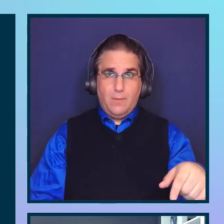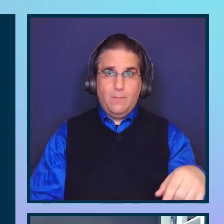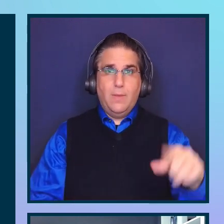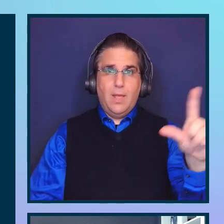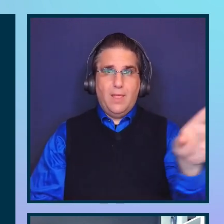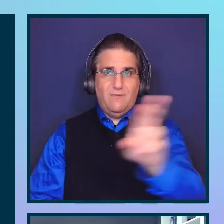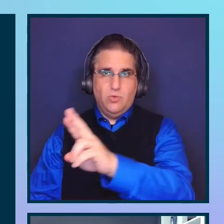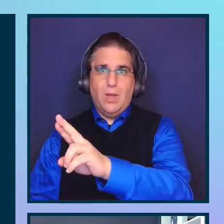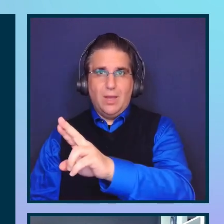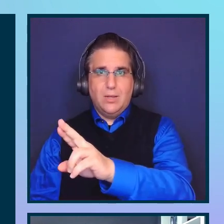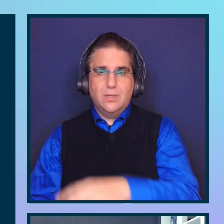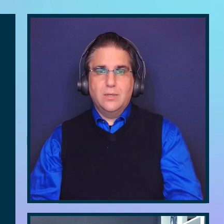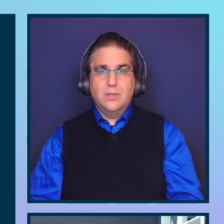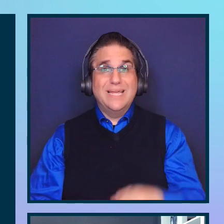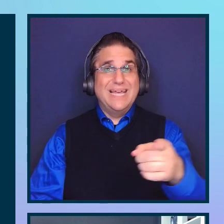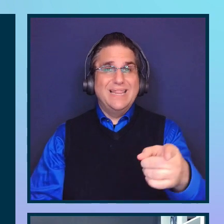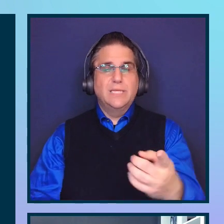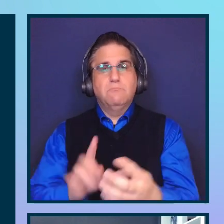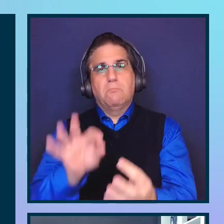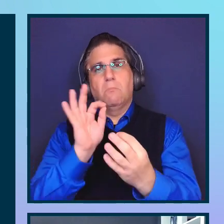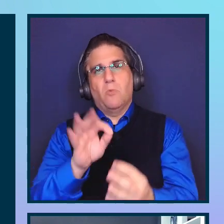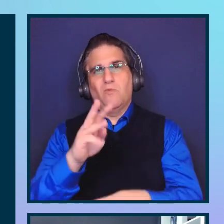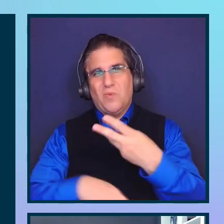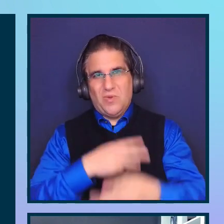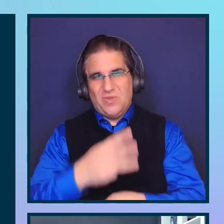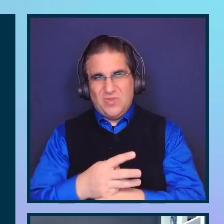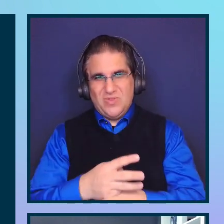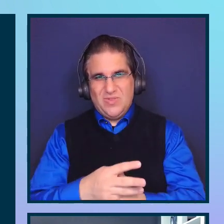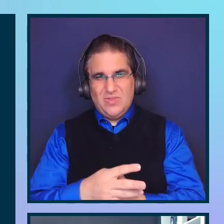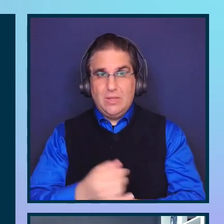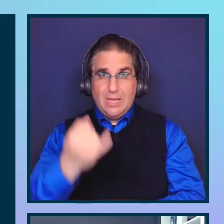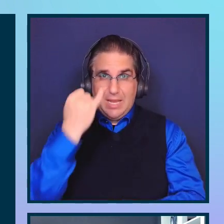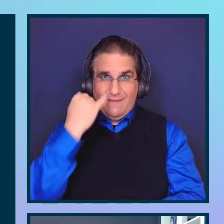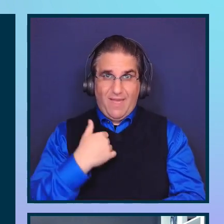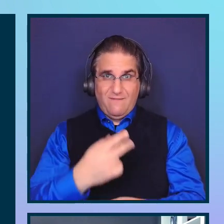But this is the ideal world. When we have product cards, typically in a listing page,